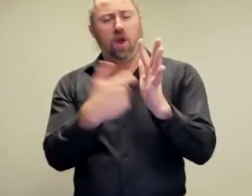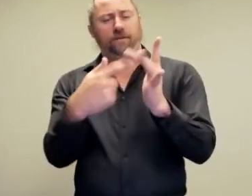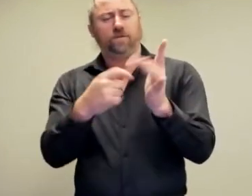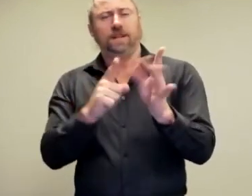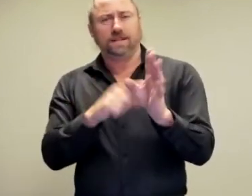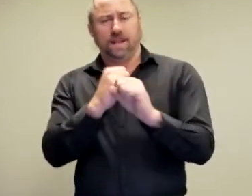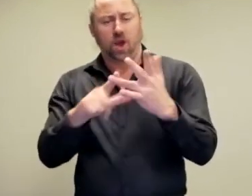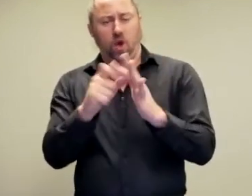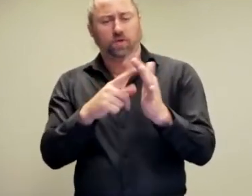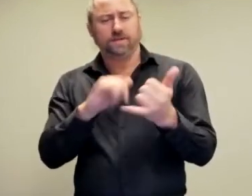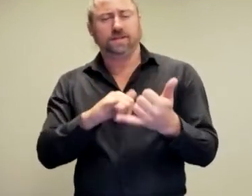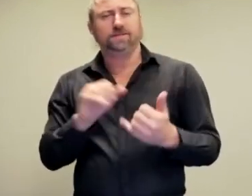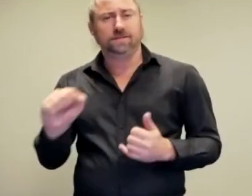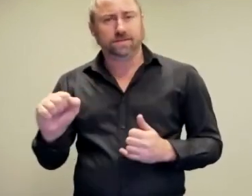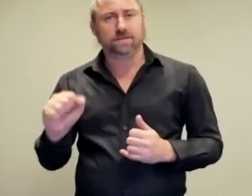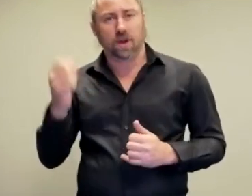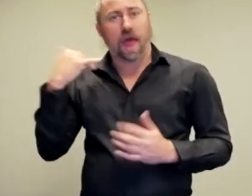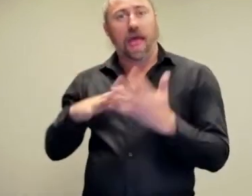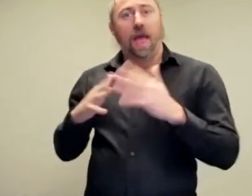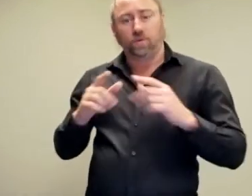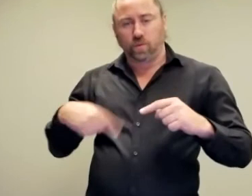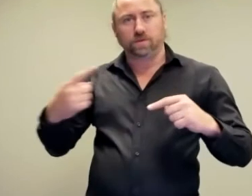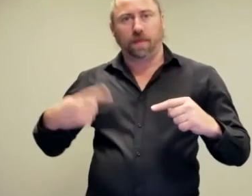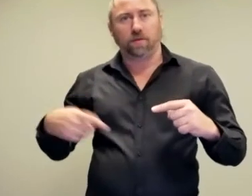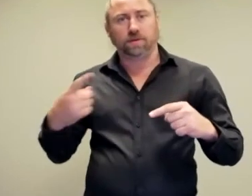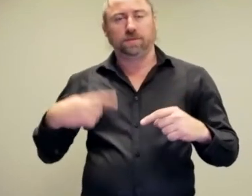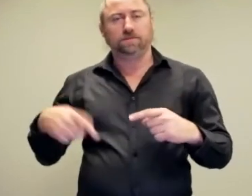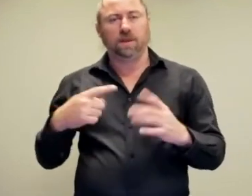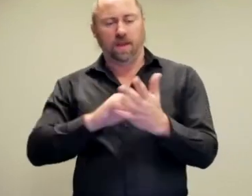Her magical pre-modern origin reflects the generative revolutions of